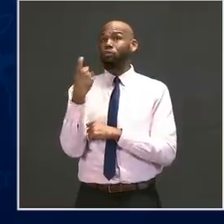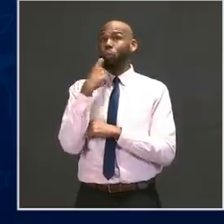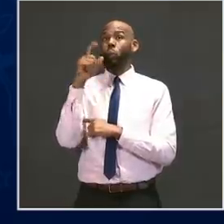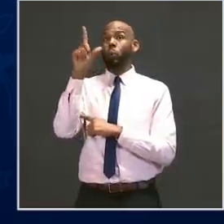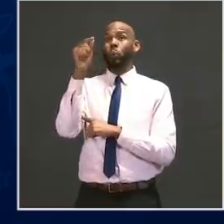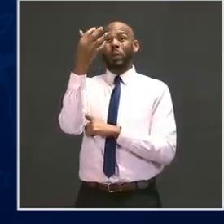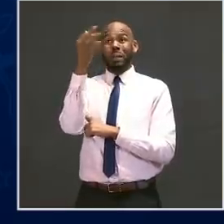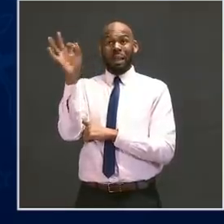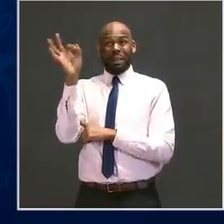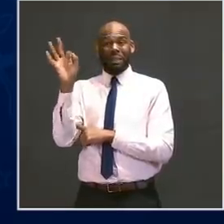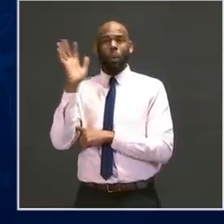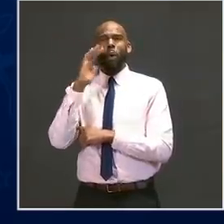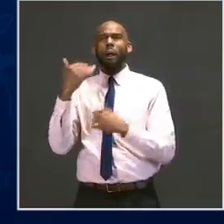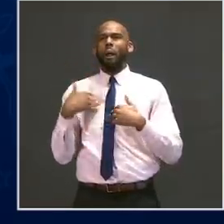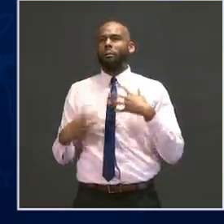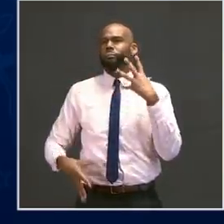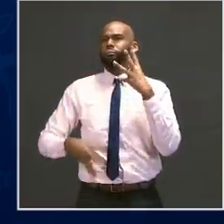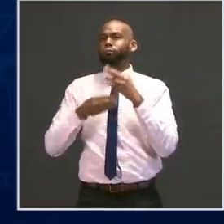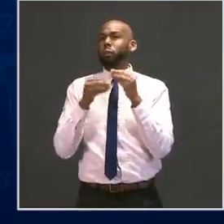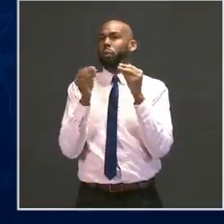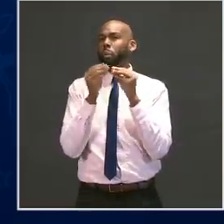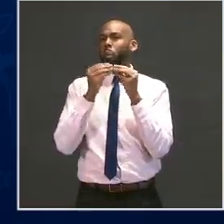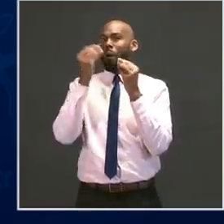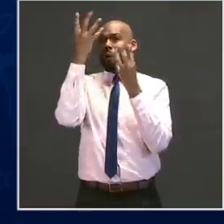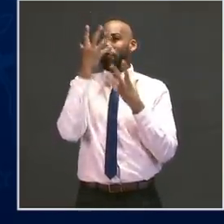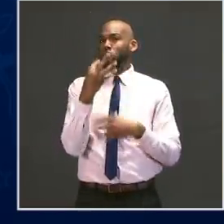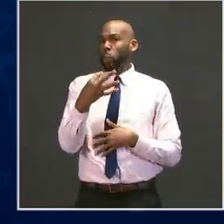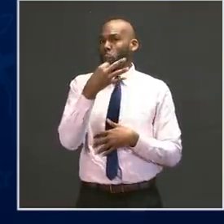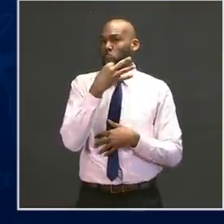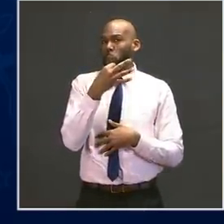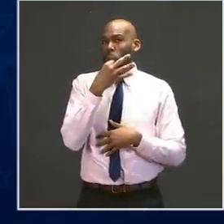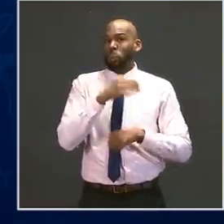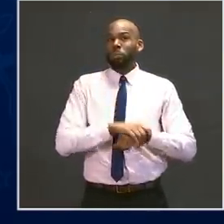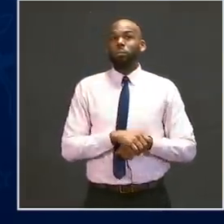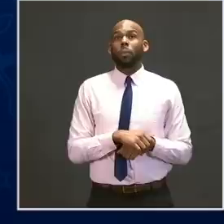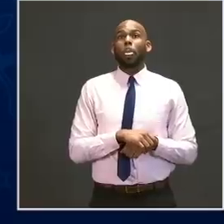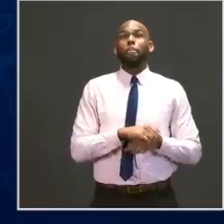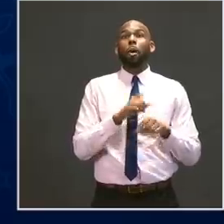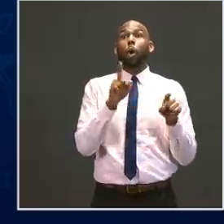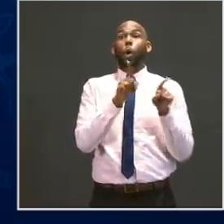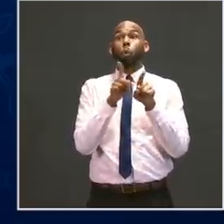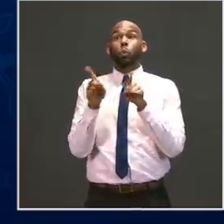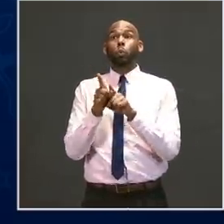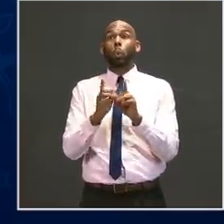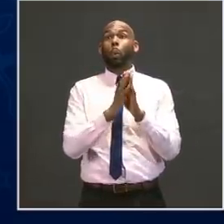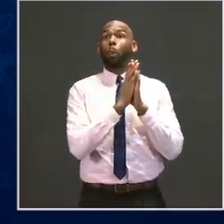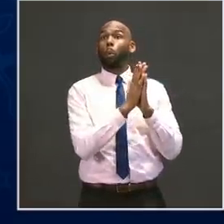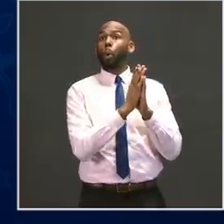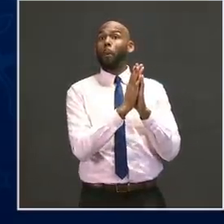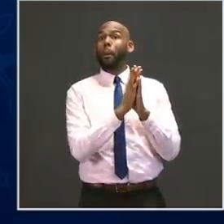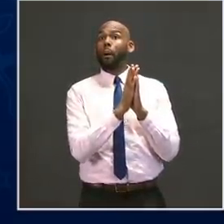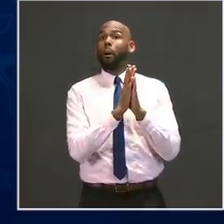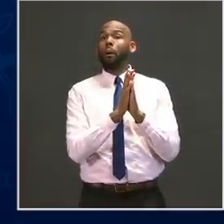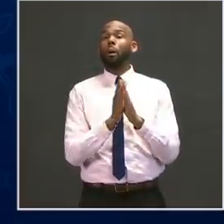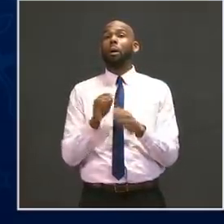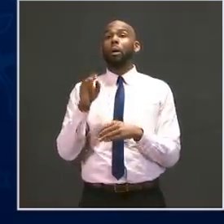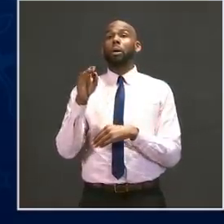We'll have more details in the days ahead. Also, on Burma -- and you may have seen the ne- -- everybody is okay here; don't worry.